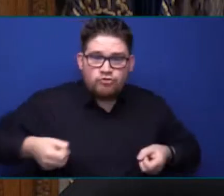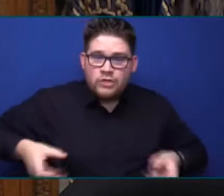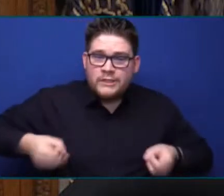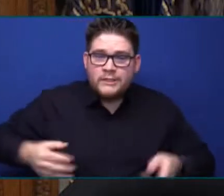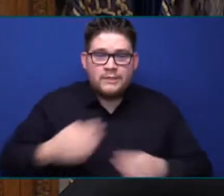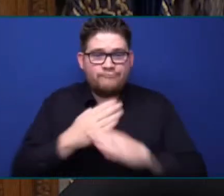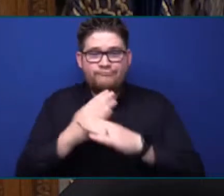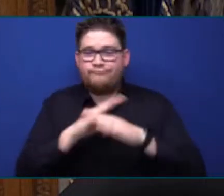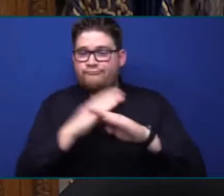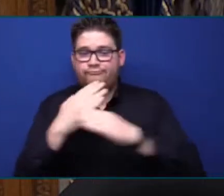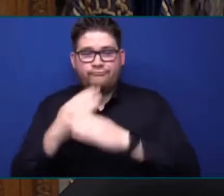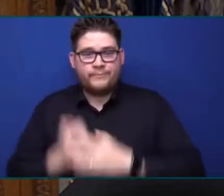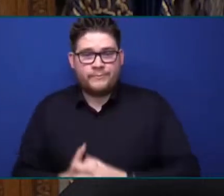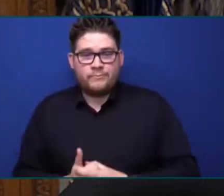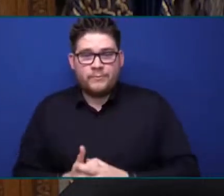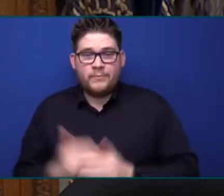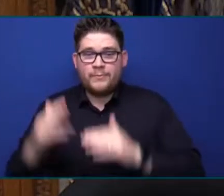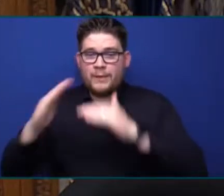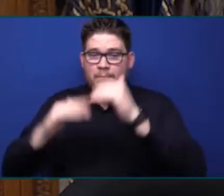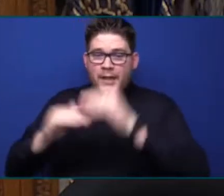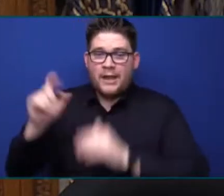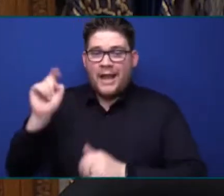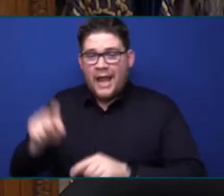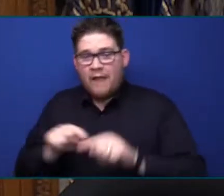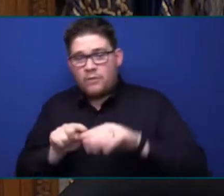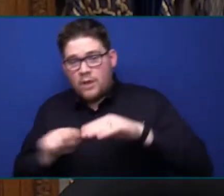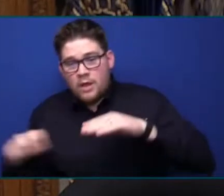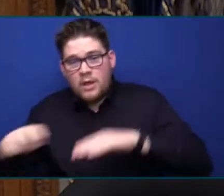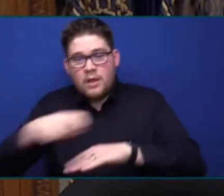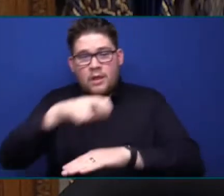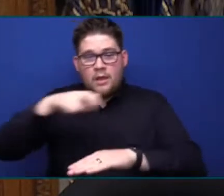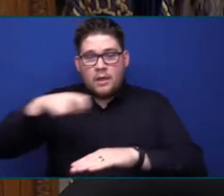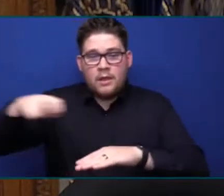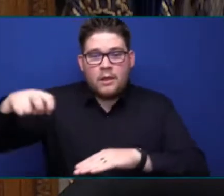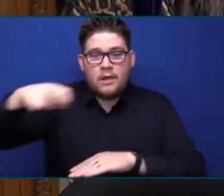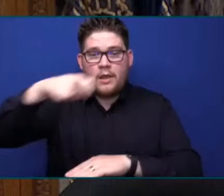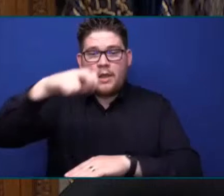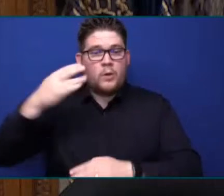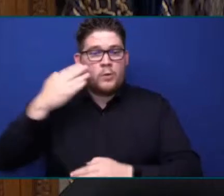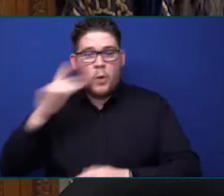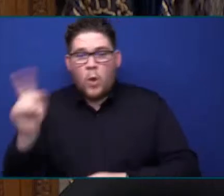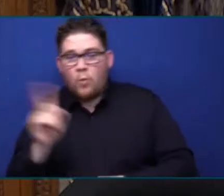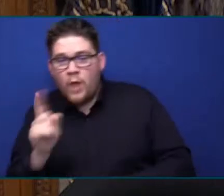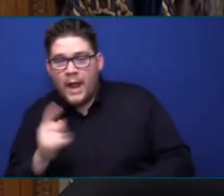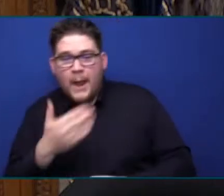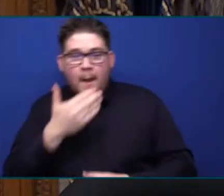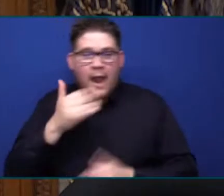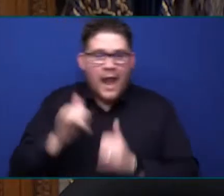more than once to assess if there’s an accessible entrance and corresponding parking spaces